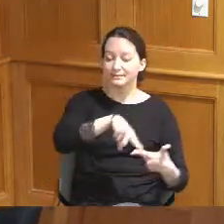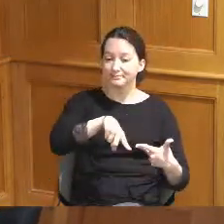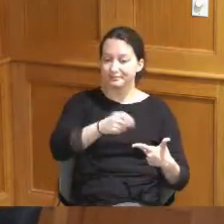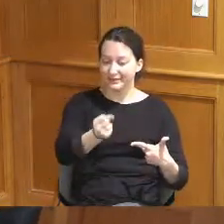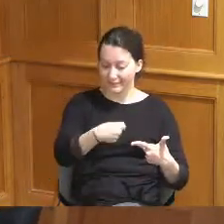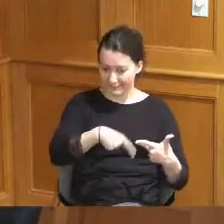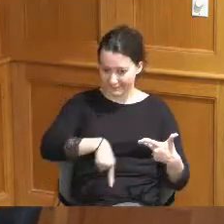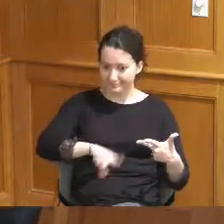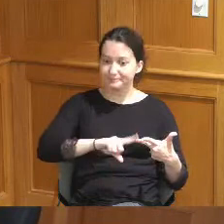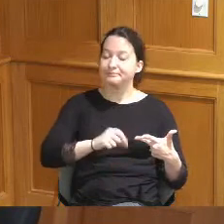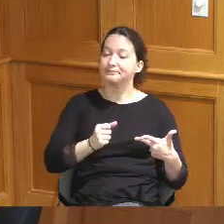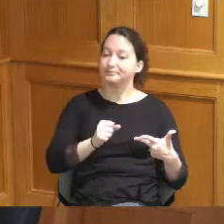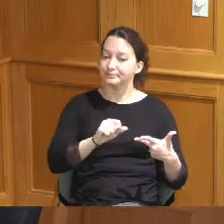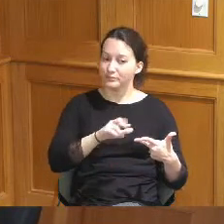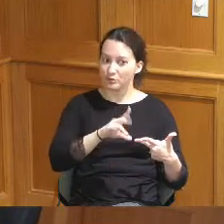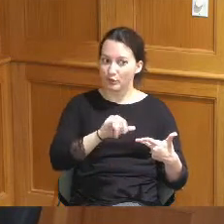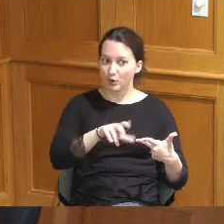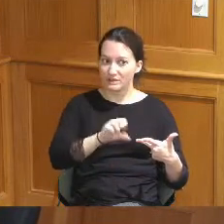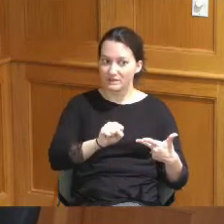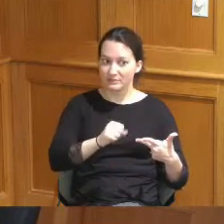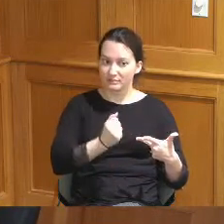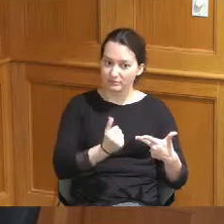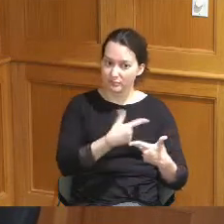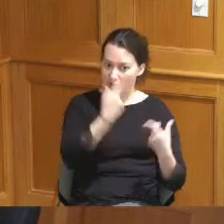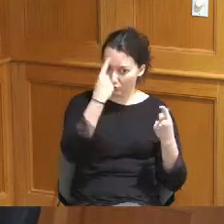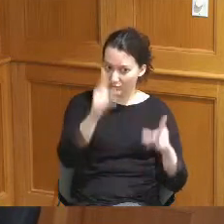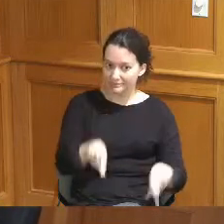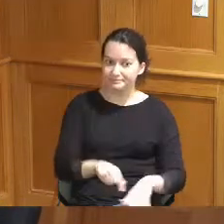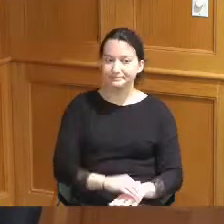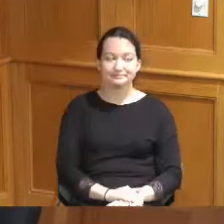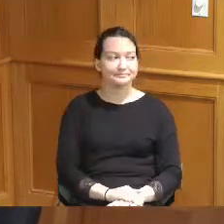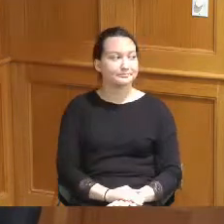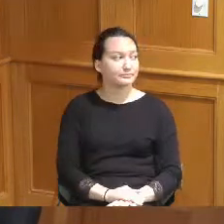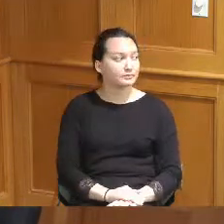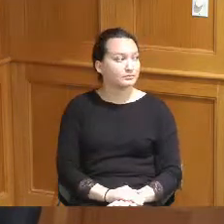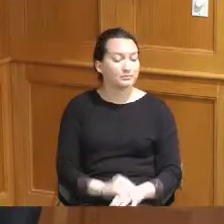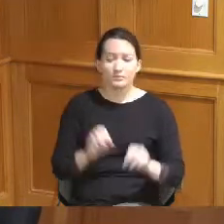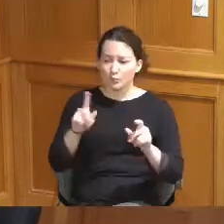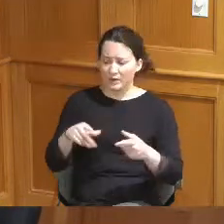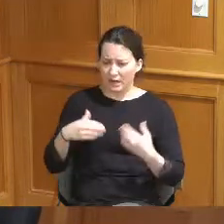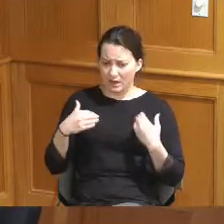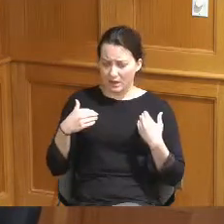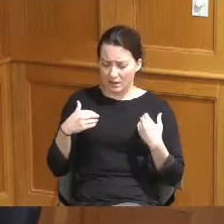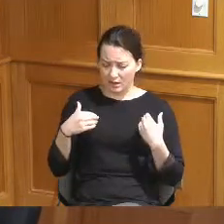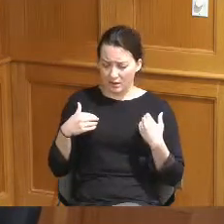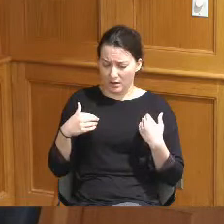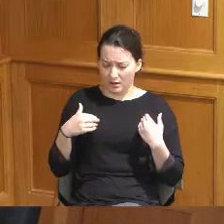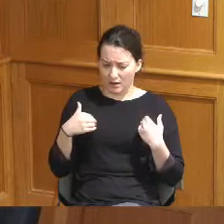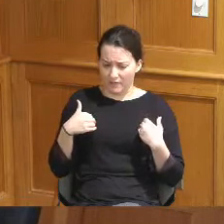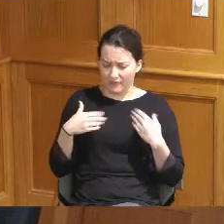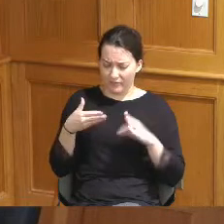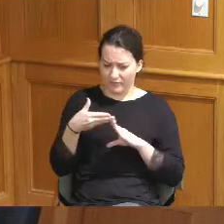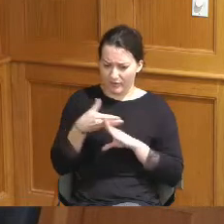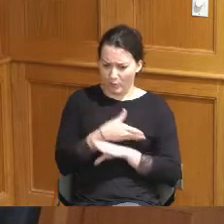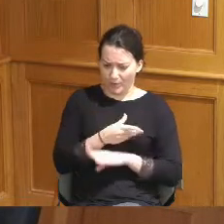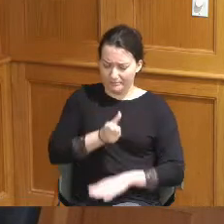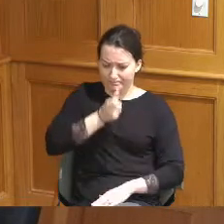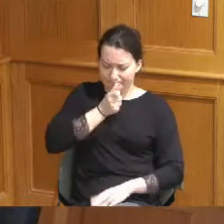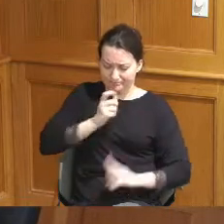Driehaus yes Commissioner yes okay and then I have a before we go into executive session